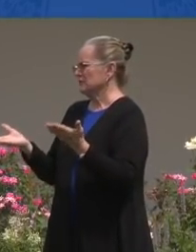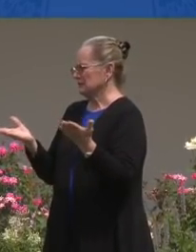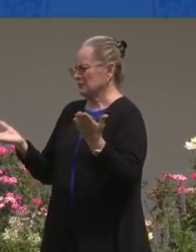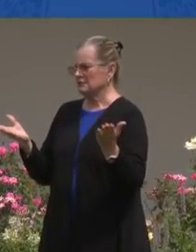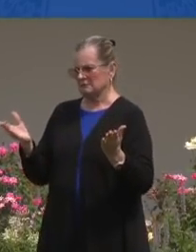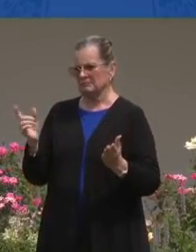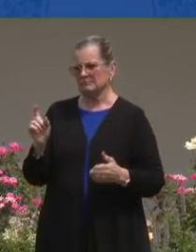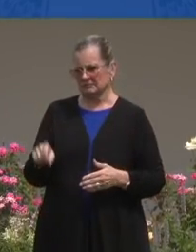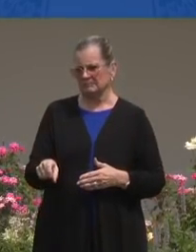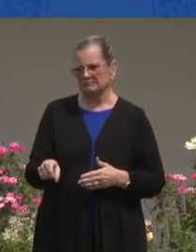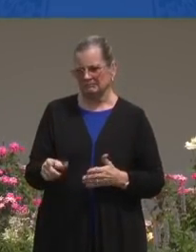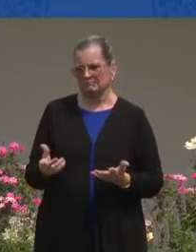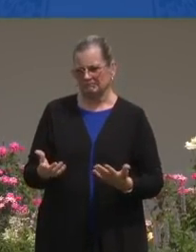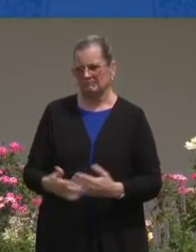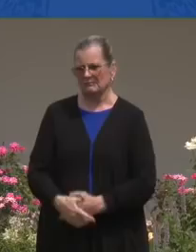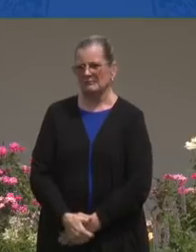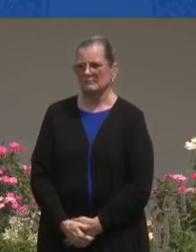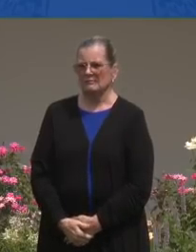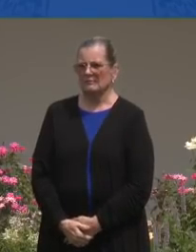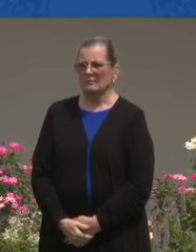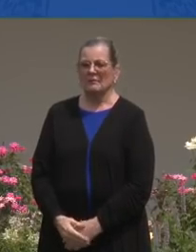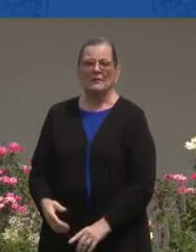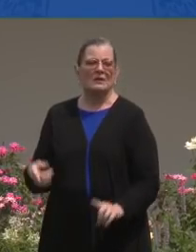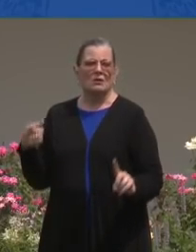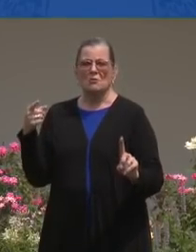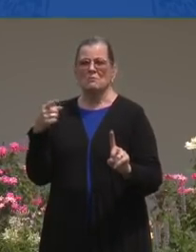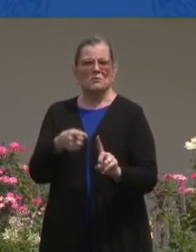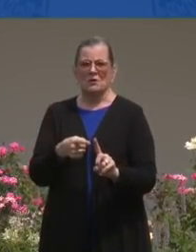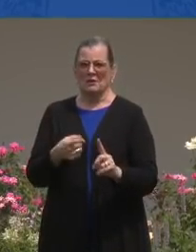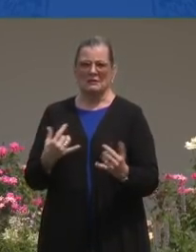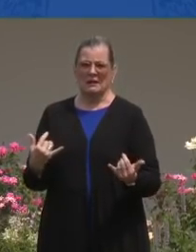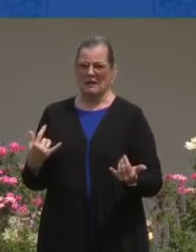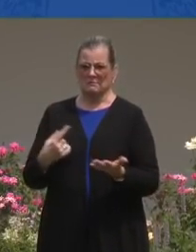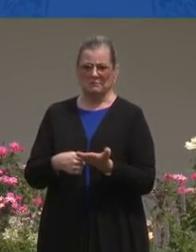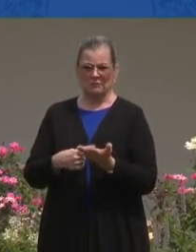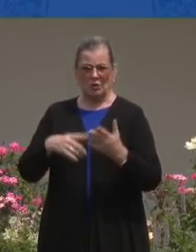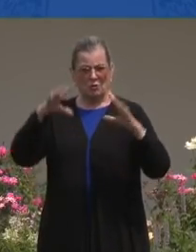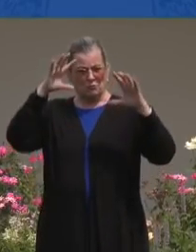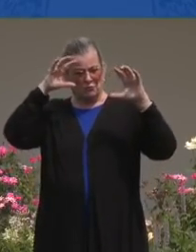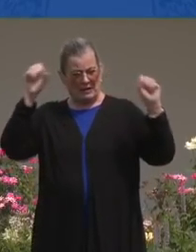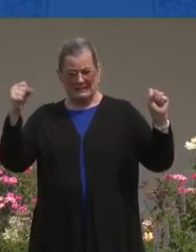So, folks, here's the bottom line. The President and I will continue to fight with you